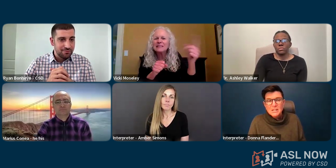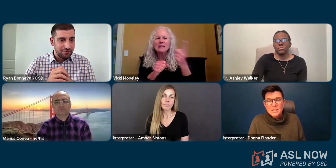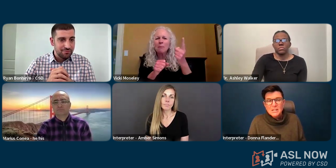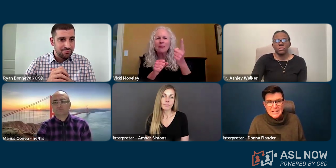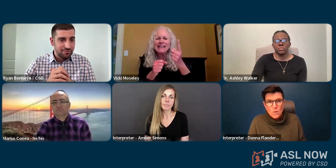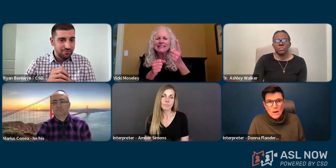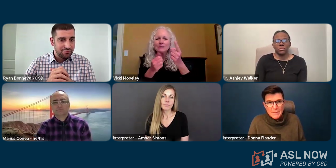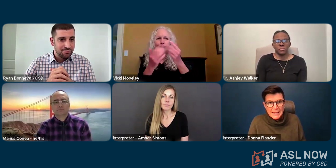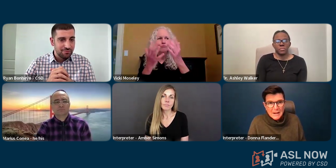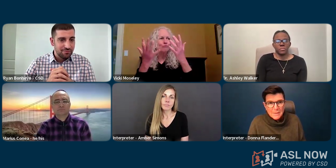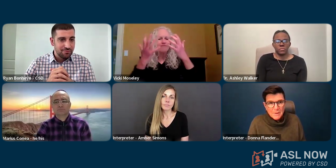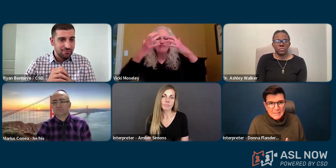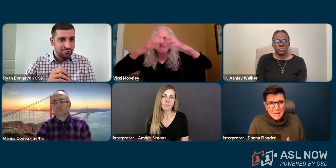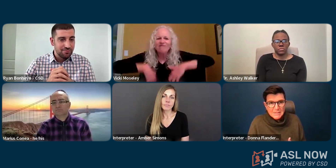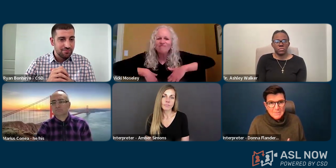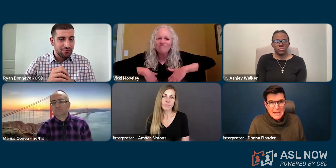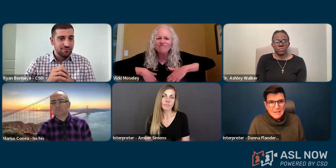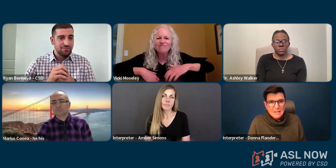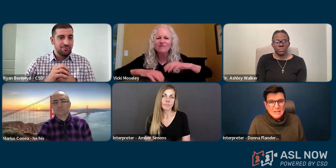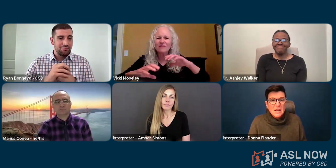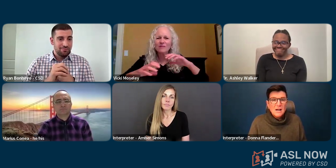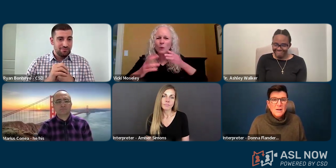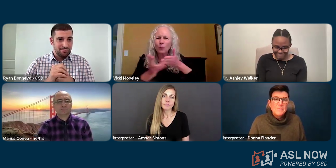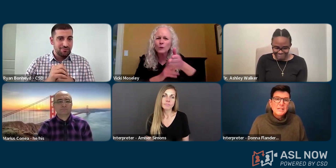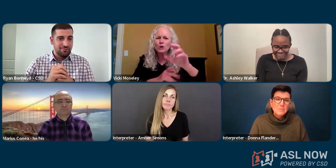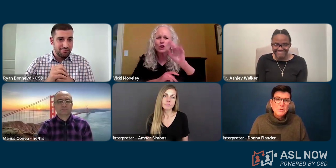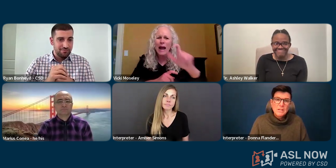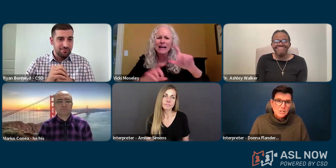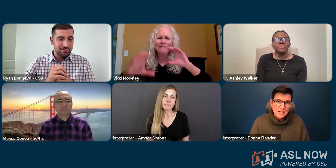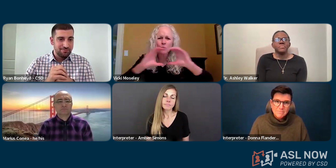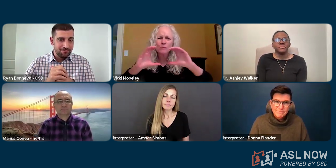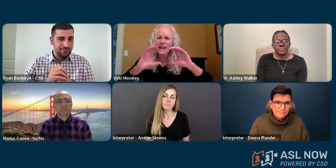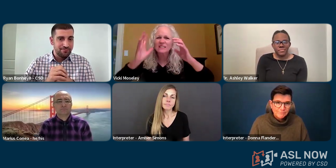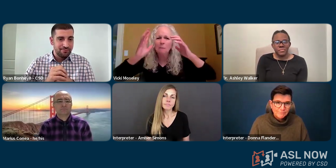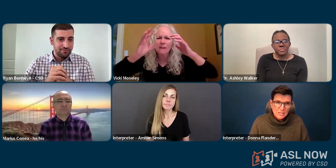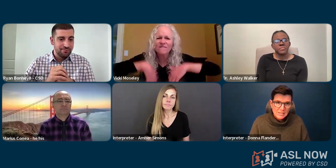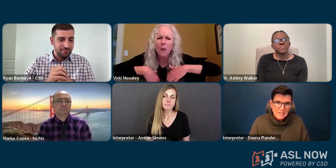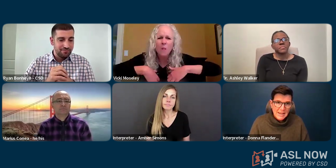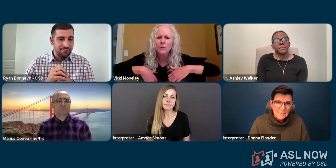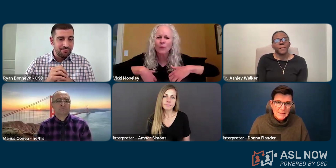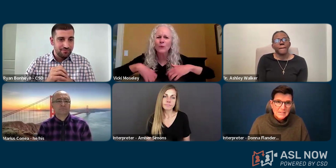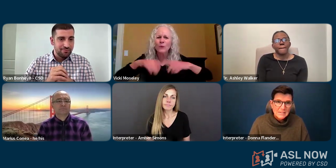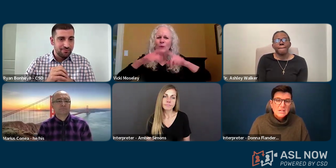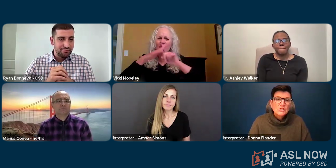they misunderstand and they wind up hanging up on me time and time again and communication just doesn't happen.